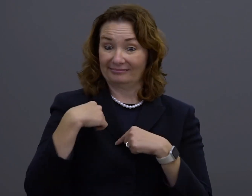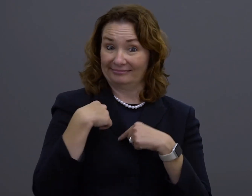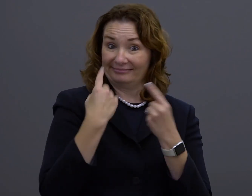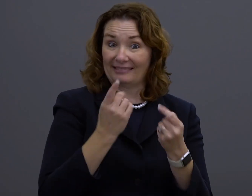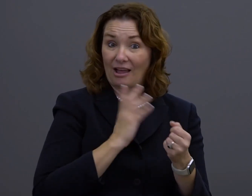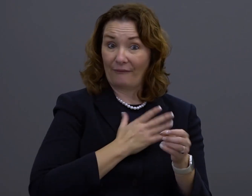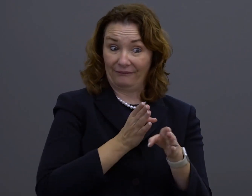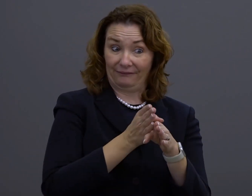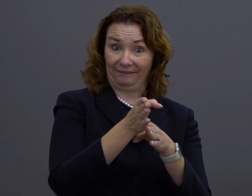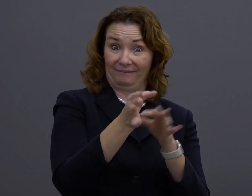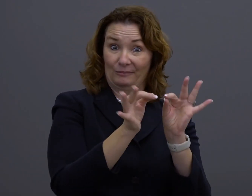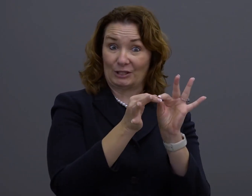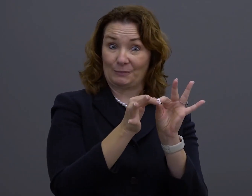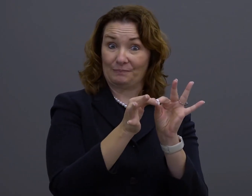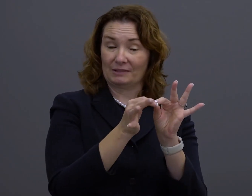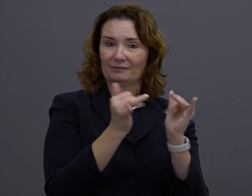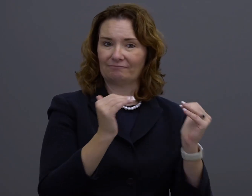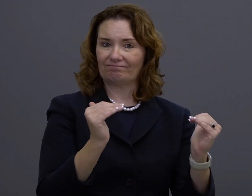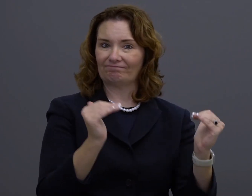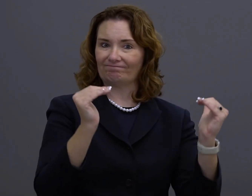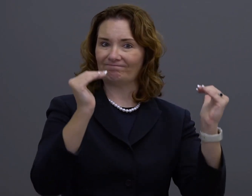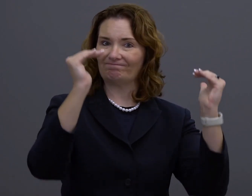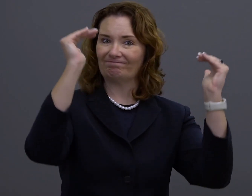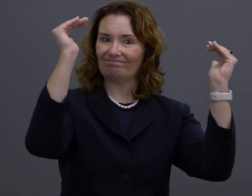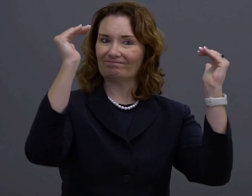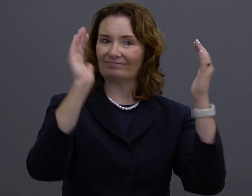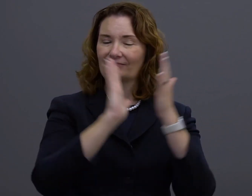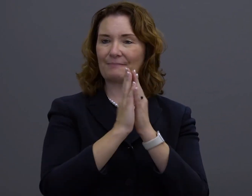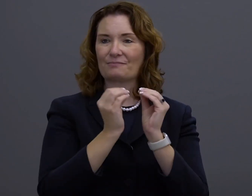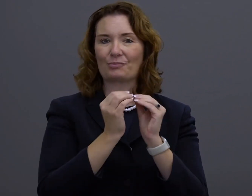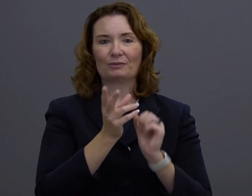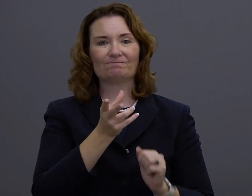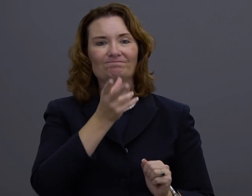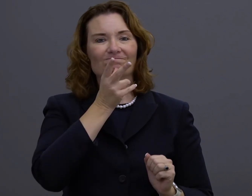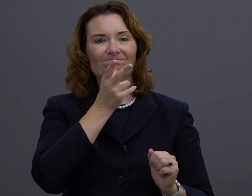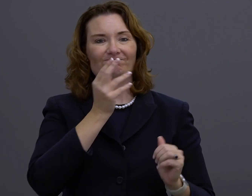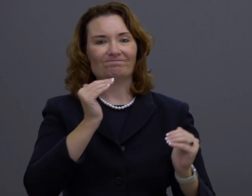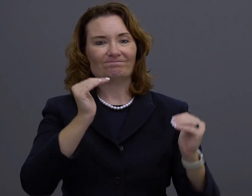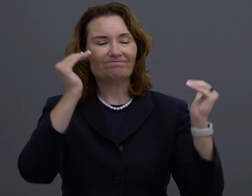Since that time, the interpreting field has become more sophisticated